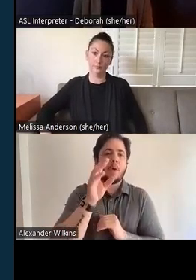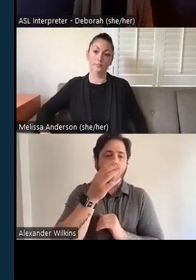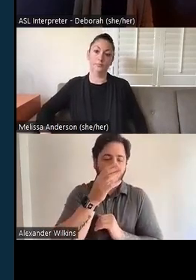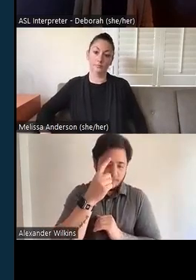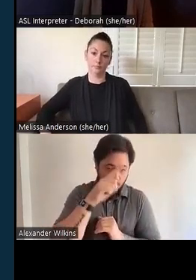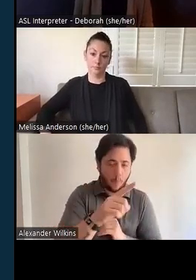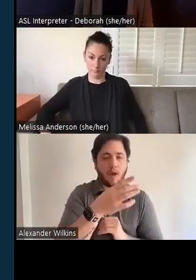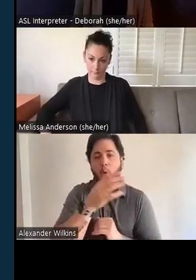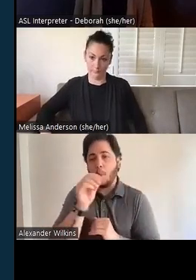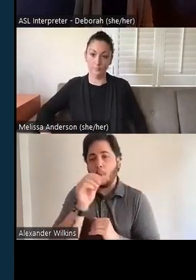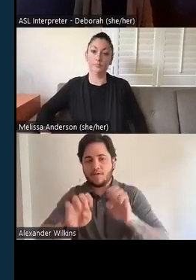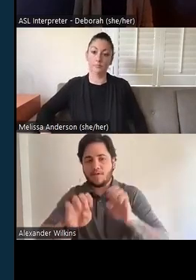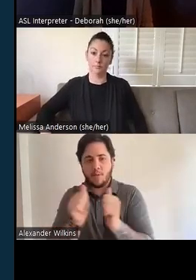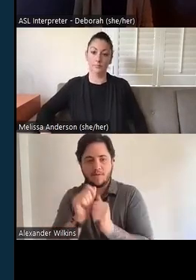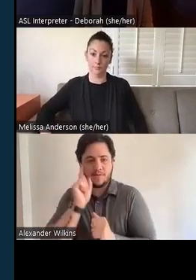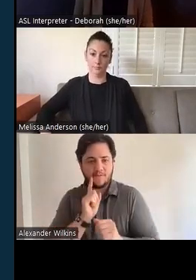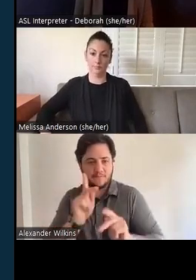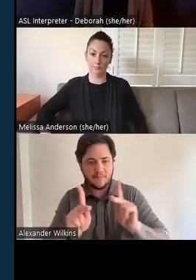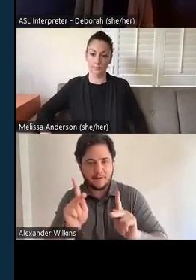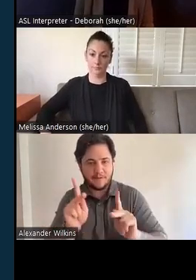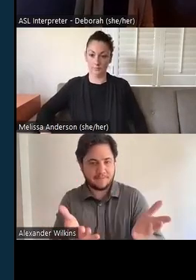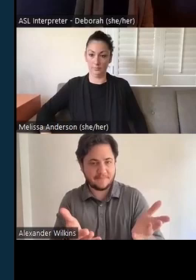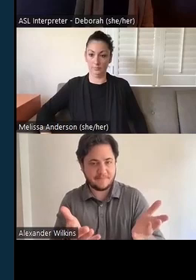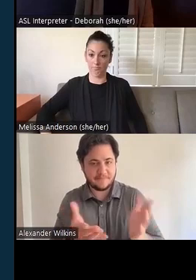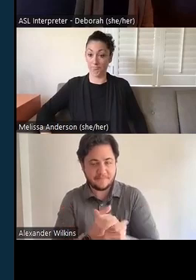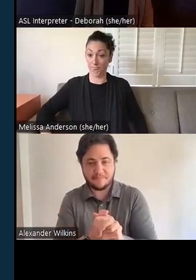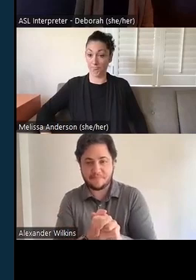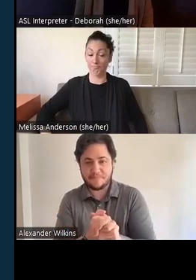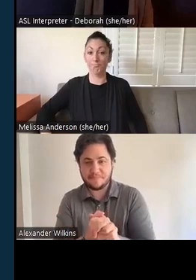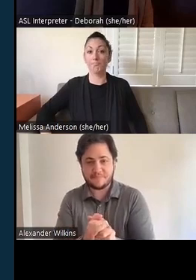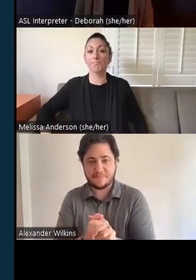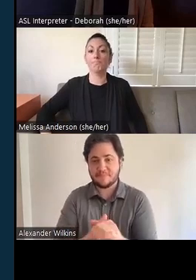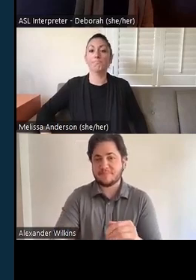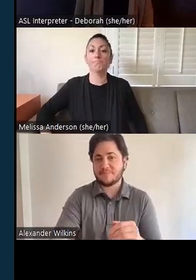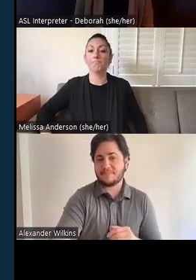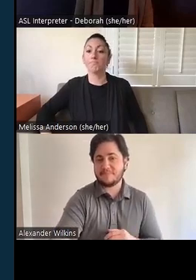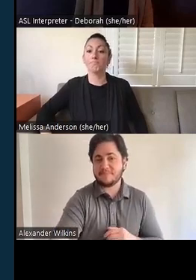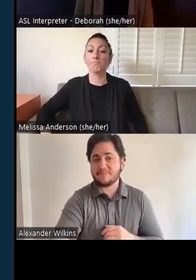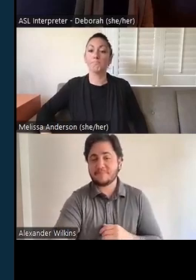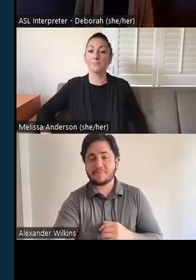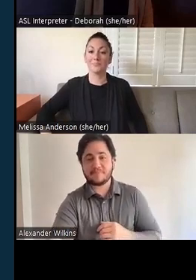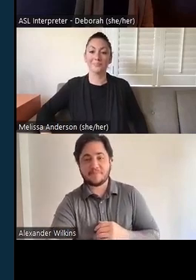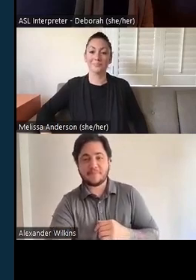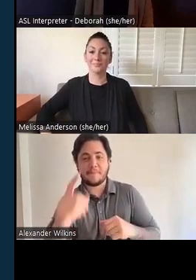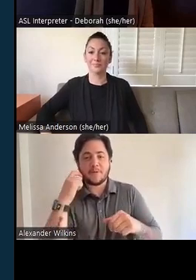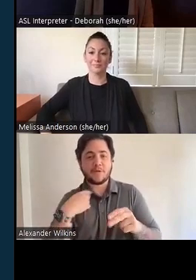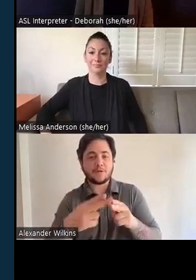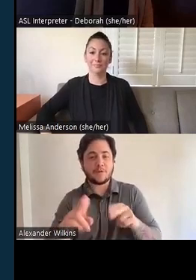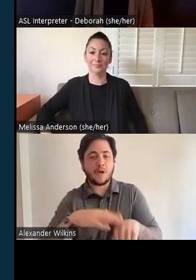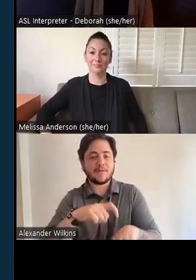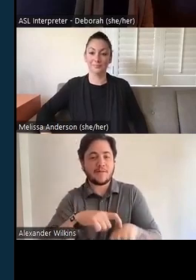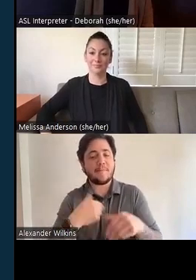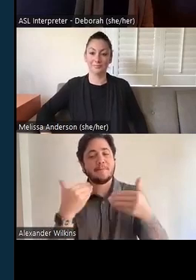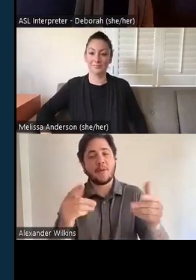been developed for or evaluated with deaf people in mind?